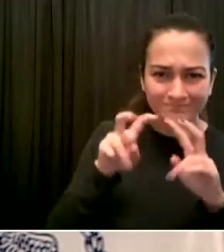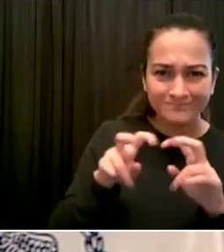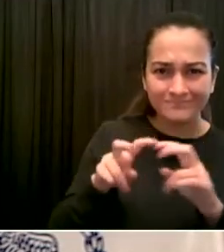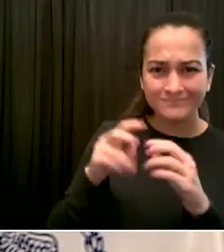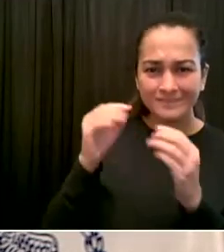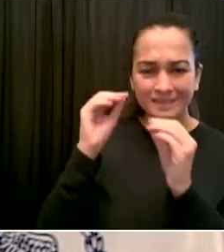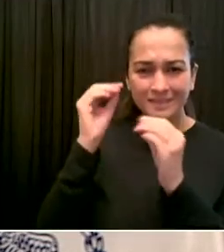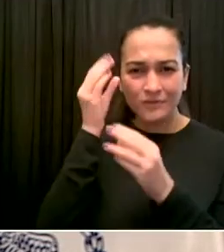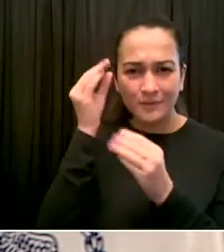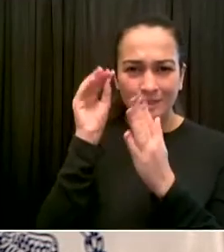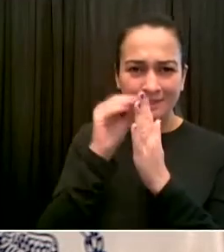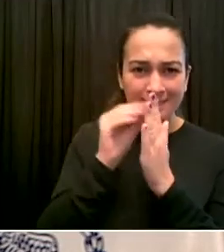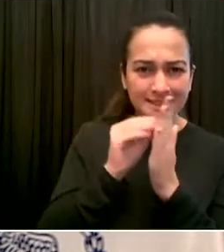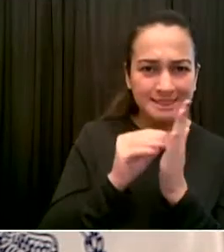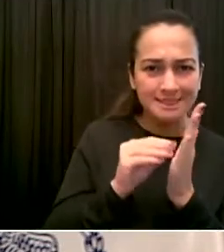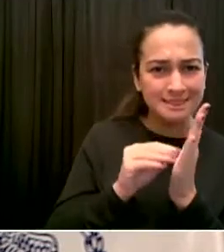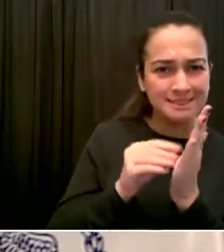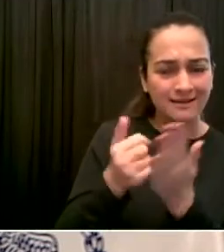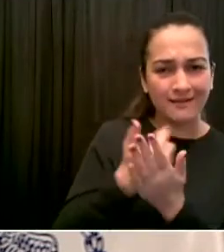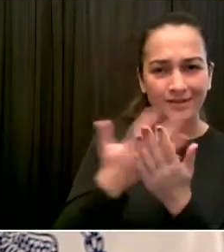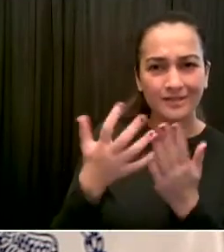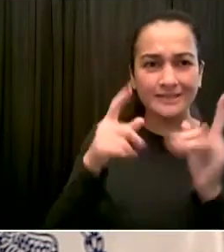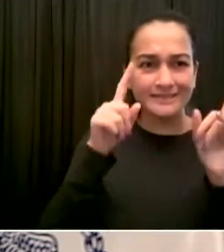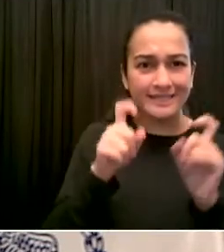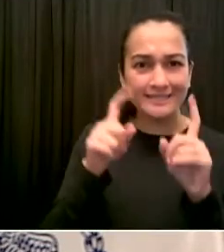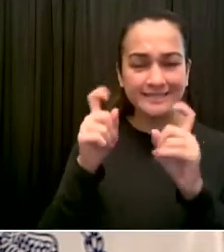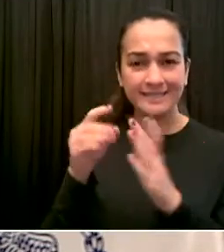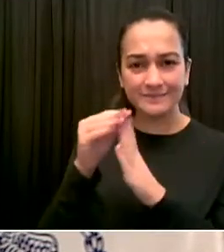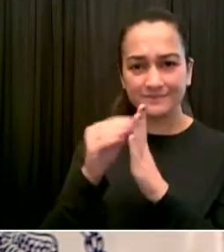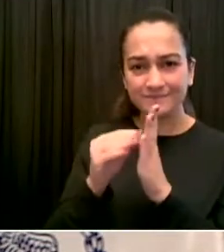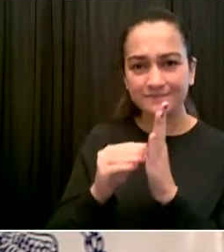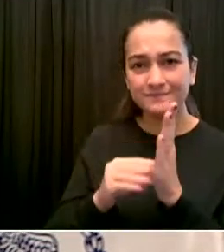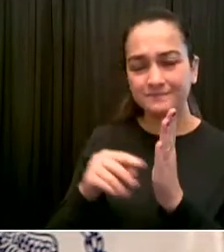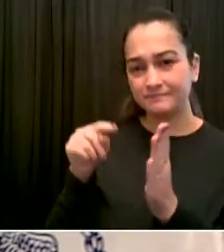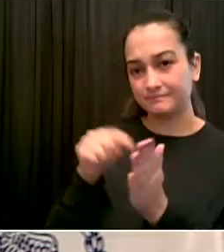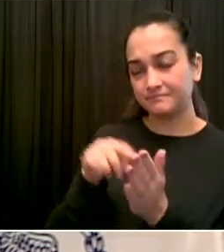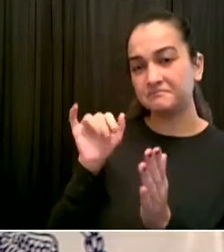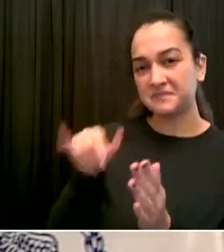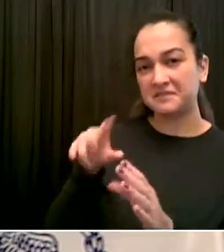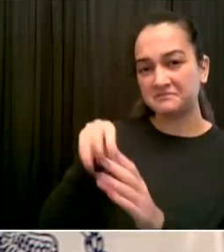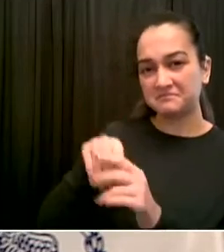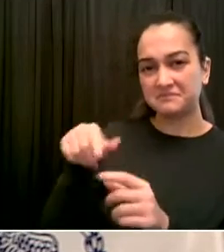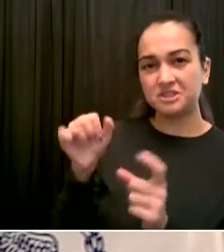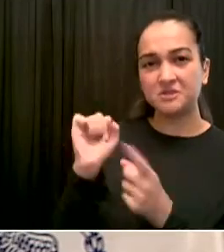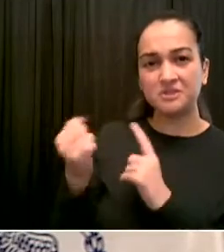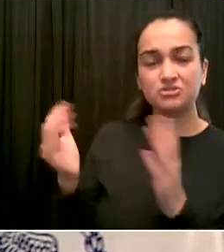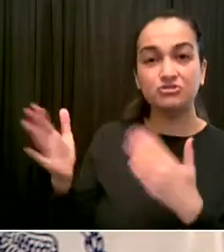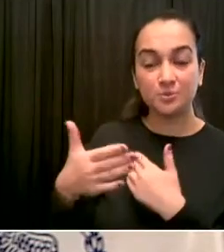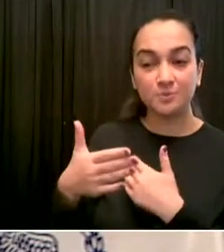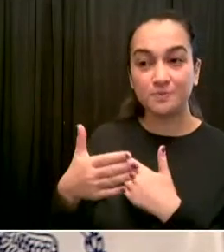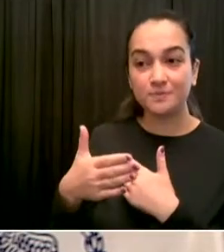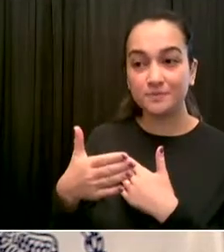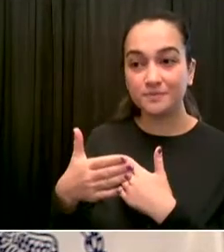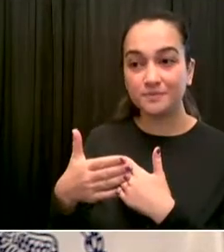IT WAS CRUCIAL TO HAVE A CENRATL LOCATION WHERE ALL PERTINENT AGENCIES GATHERED TOGETHER TO ASSESS EACH AND EVERY CASE AND THE ACTIONS THAT NEED TO BE TAKEN. TREMENDOUS CREDIT TO